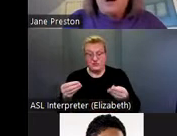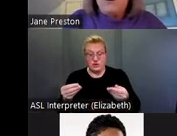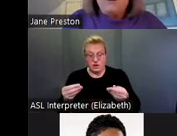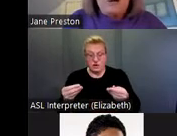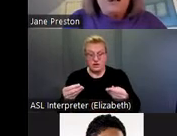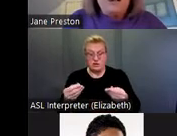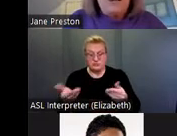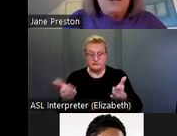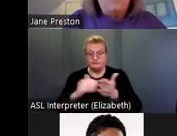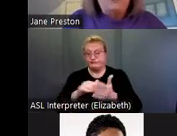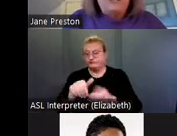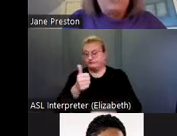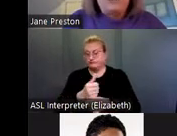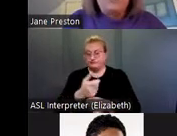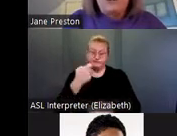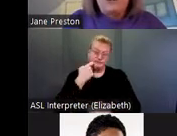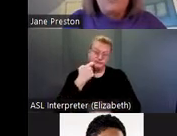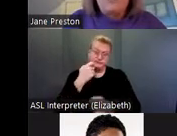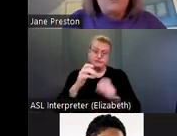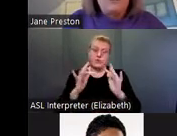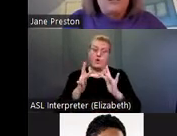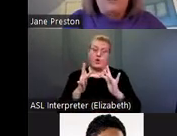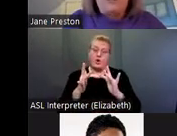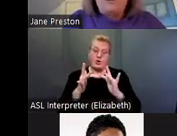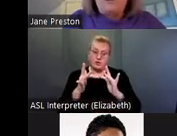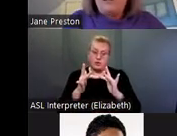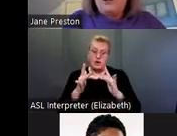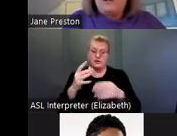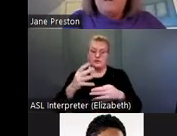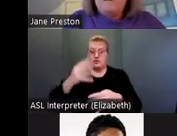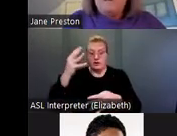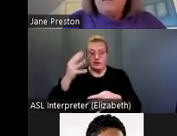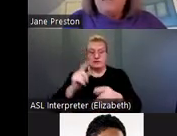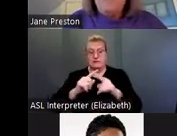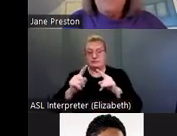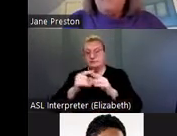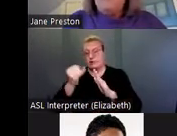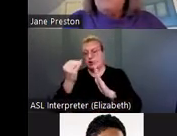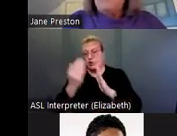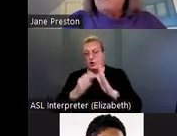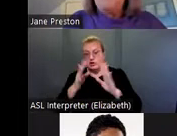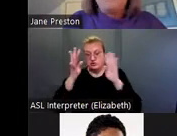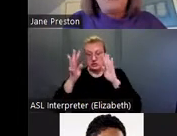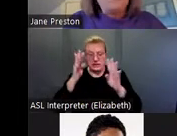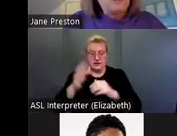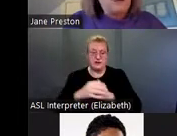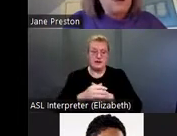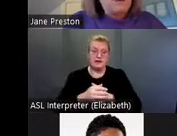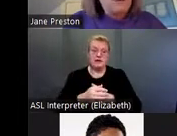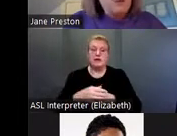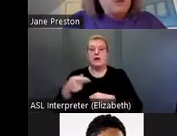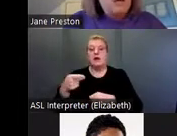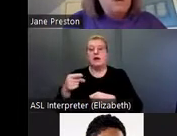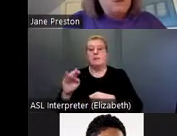our online directory of artists and creatives in the region. We have a Public Art program,